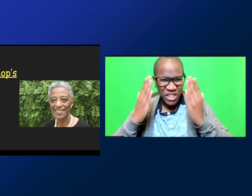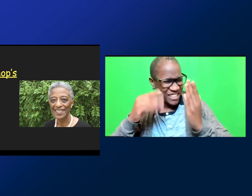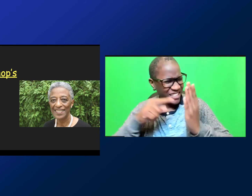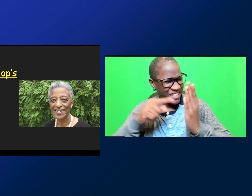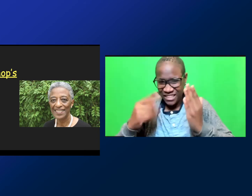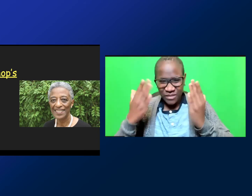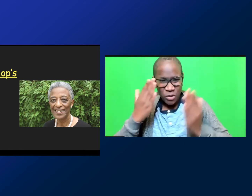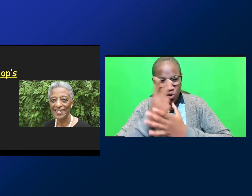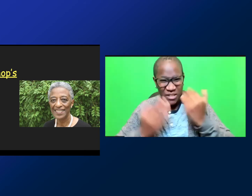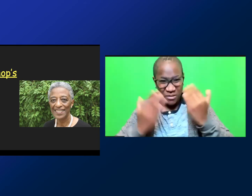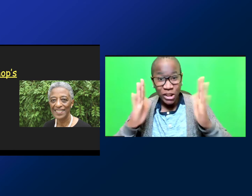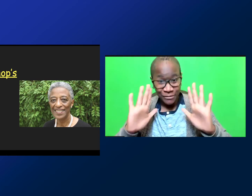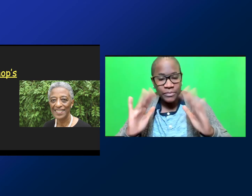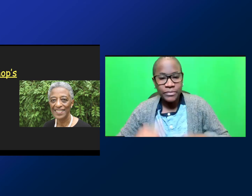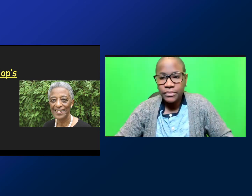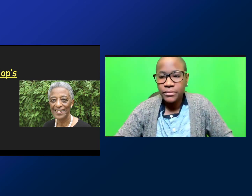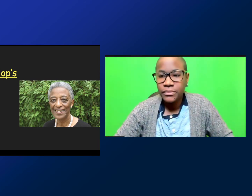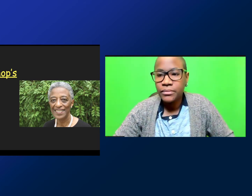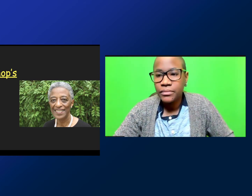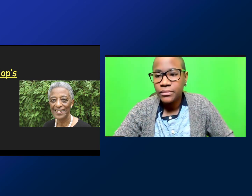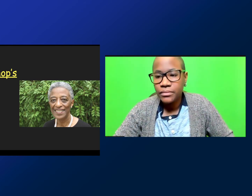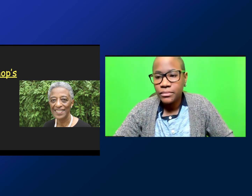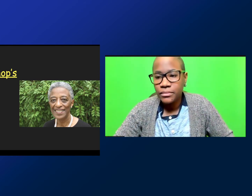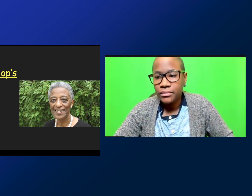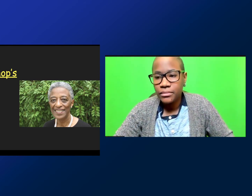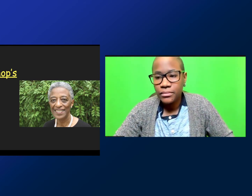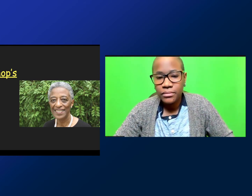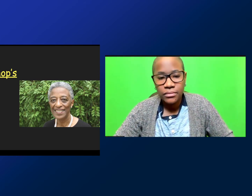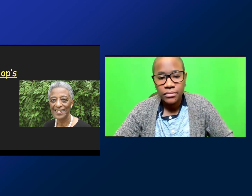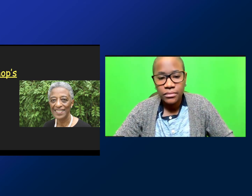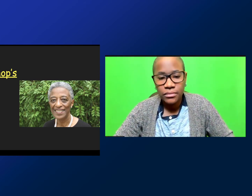themselves reflected in it whereas the black or brown you know marginalized child is going to pick